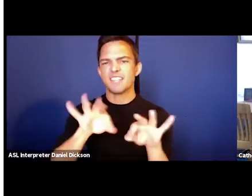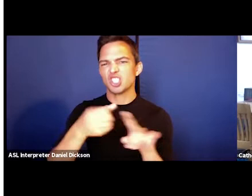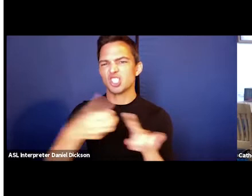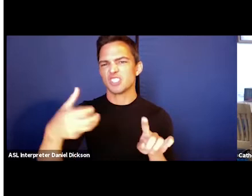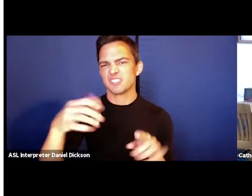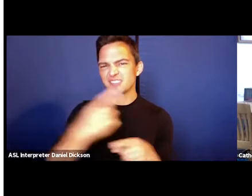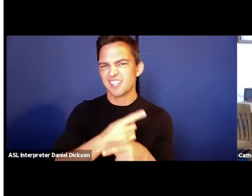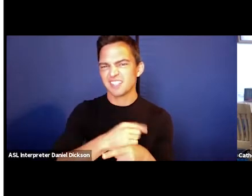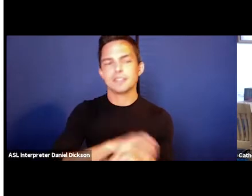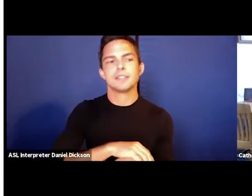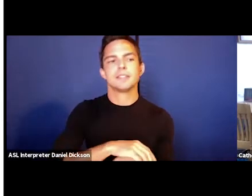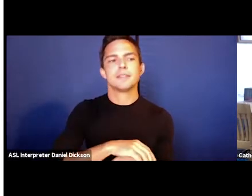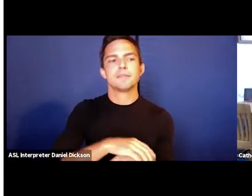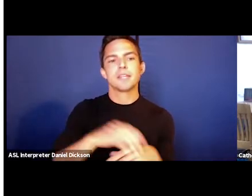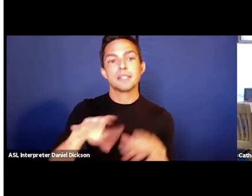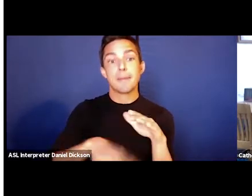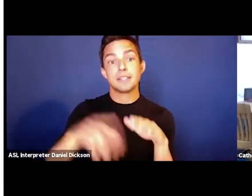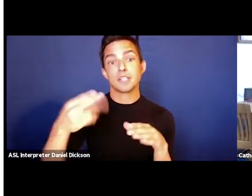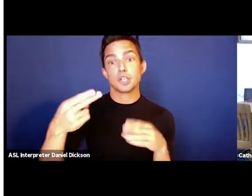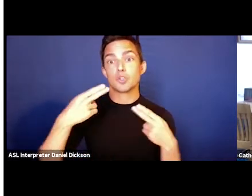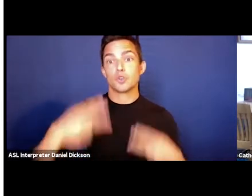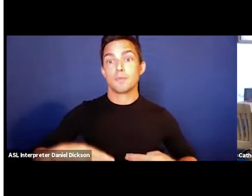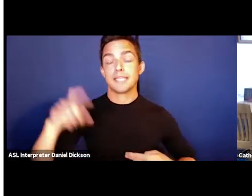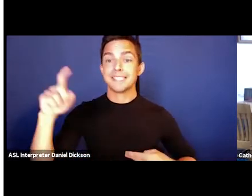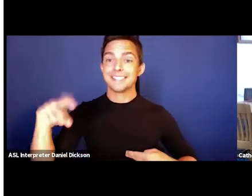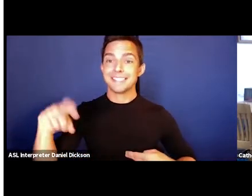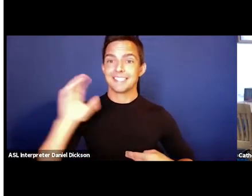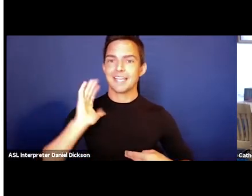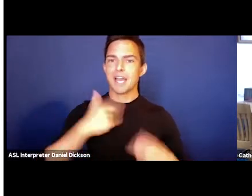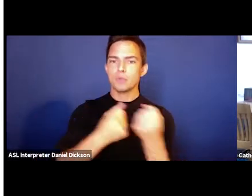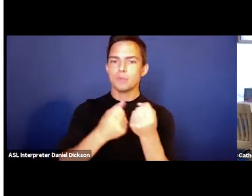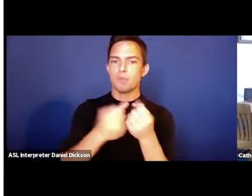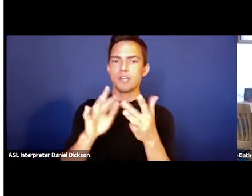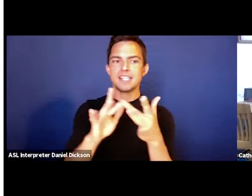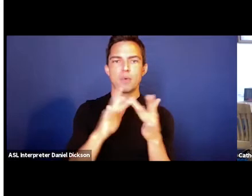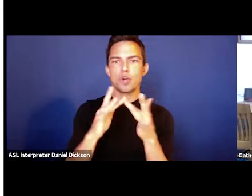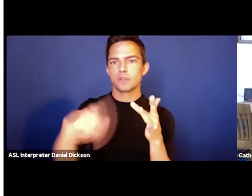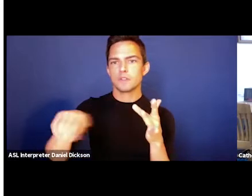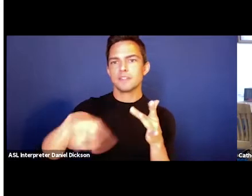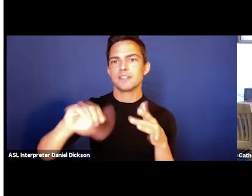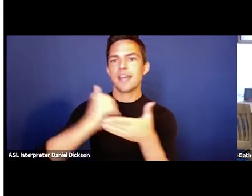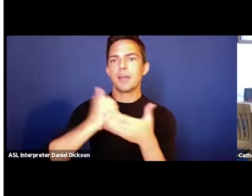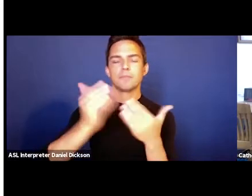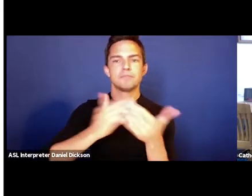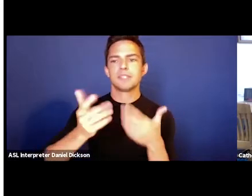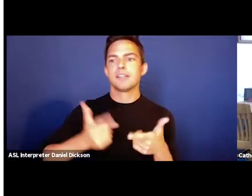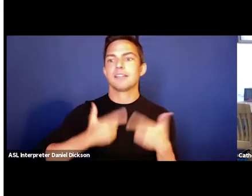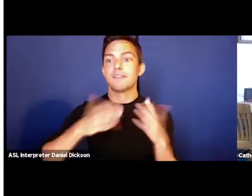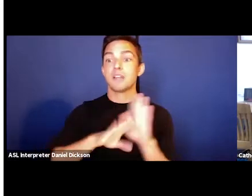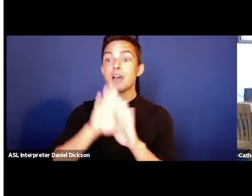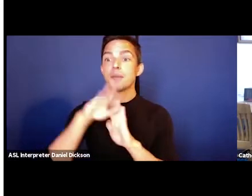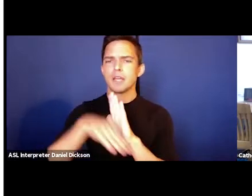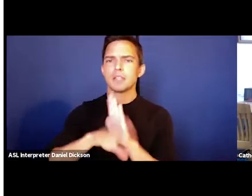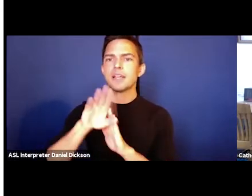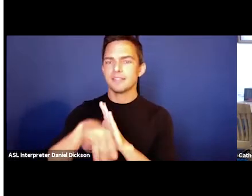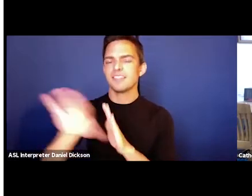It’s a basic human need. Our support networks help us weather life's ups and downs. It is very, very